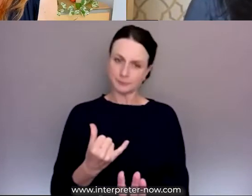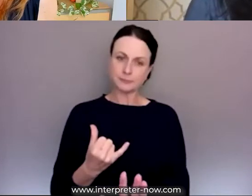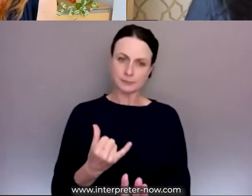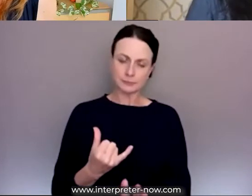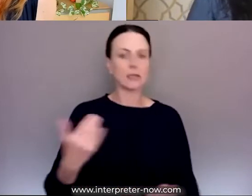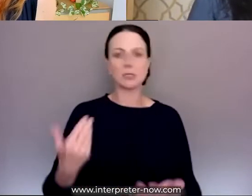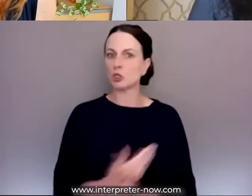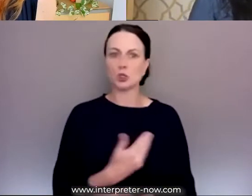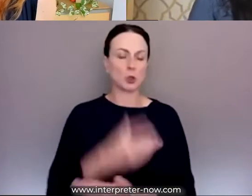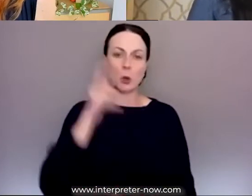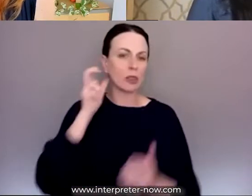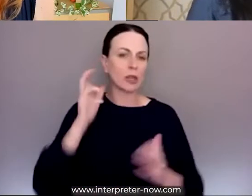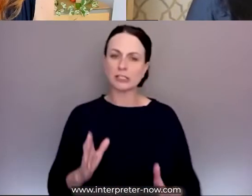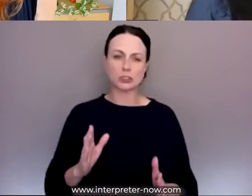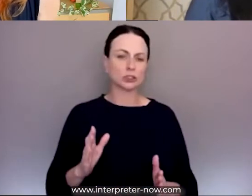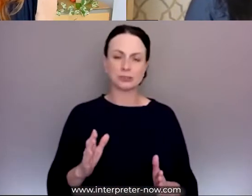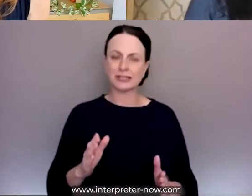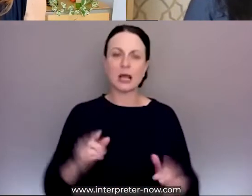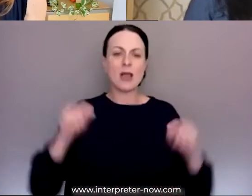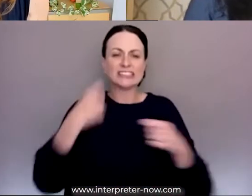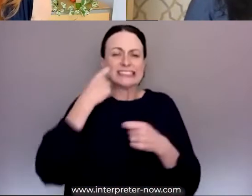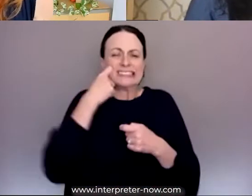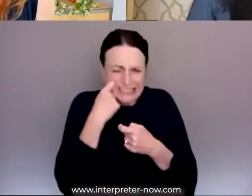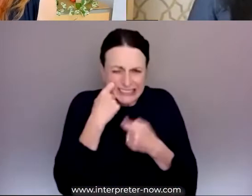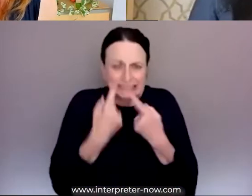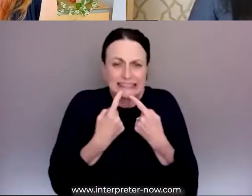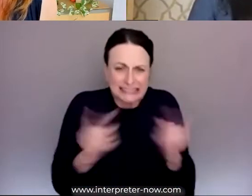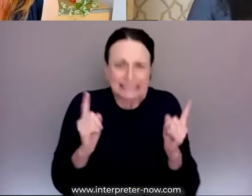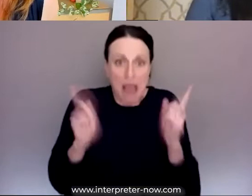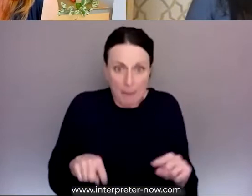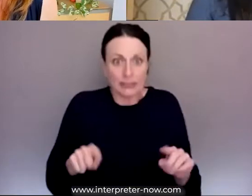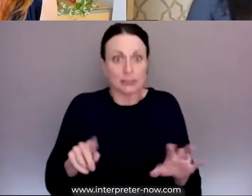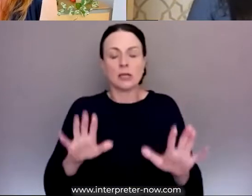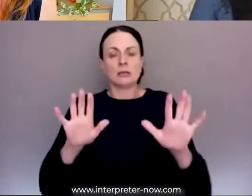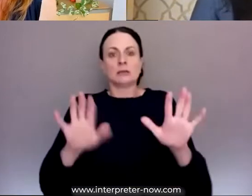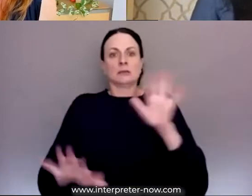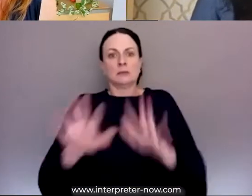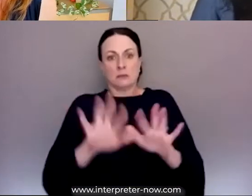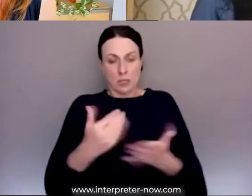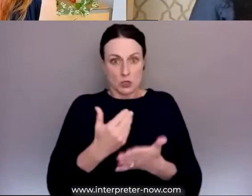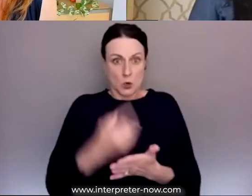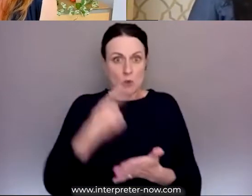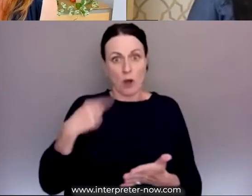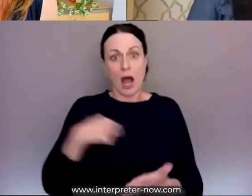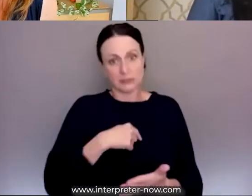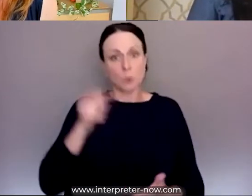For the listeners, this just happened. It is very new for us when you listen to this episode.